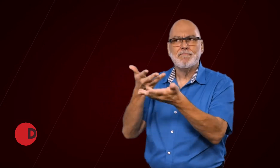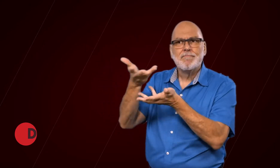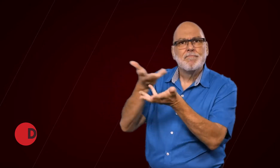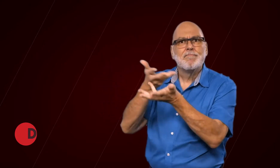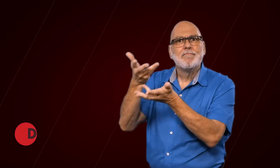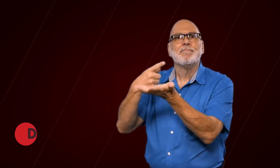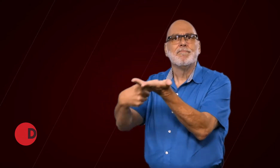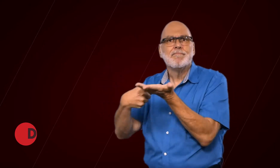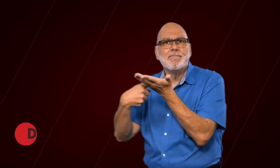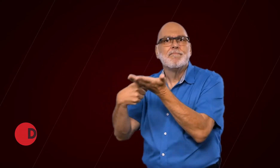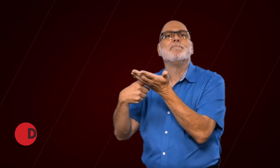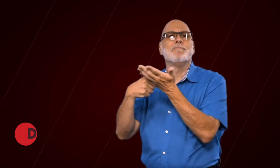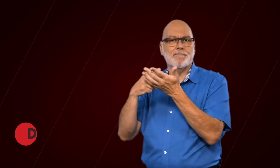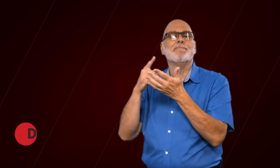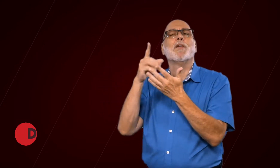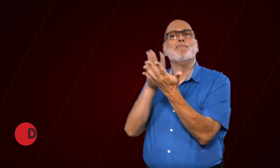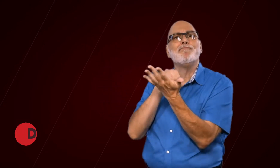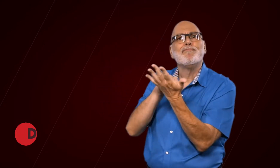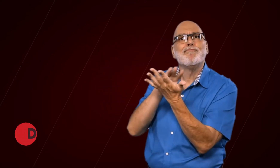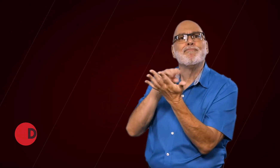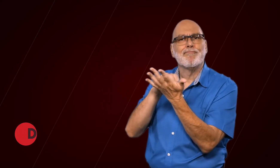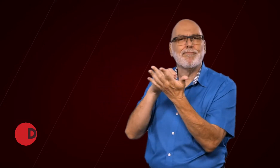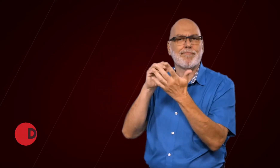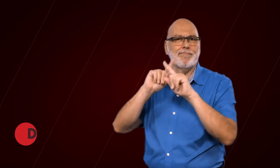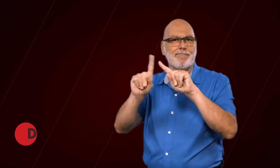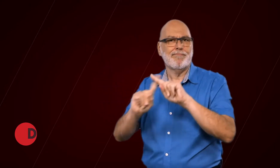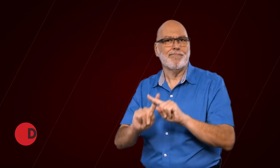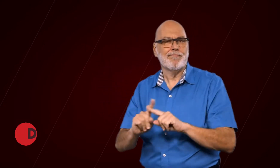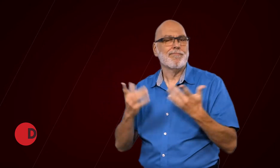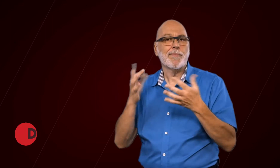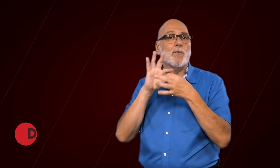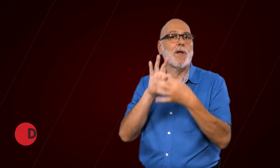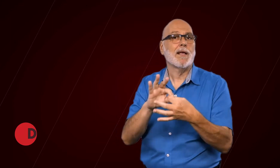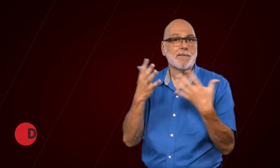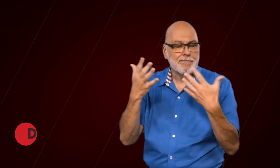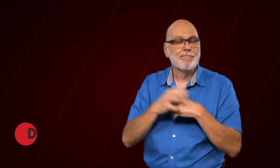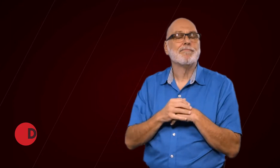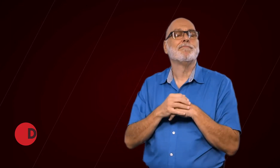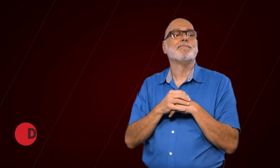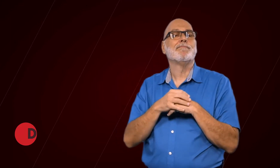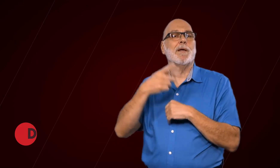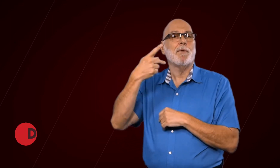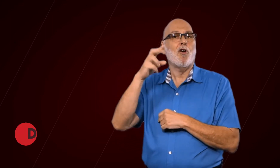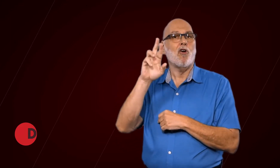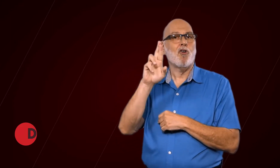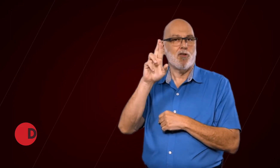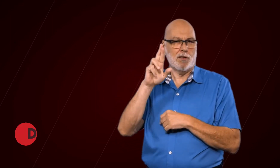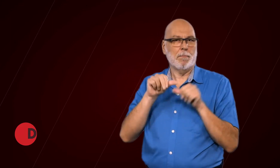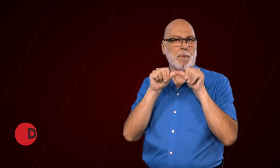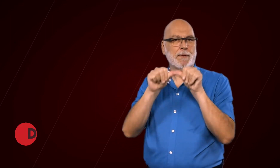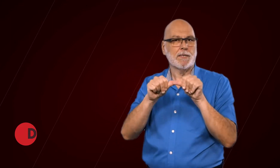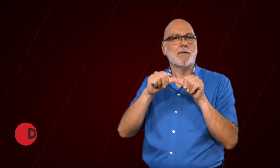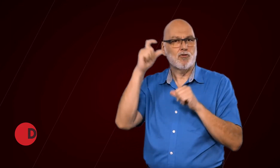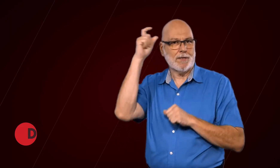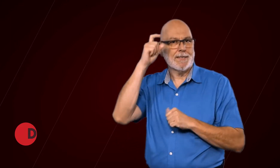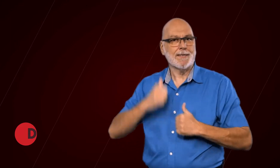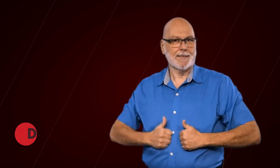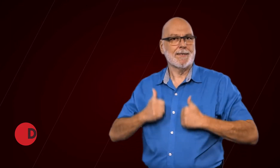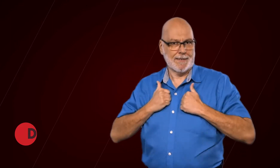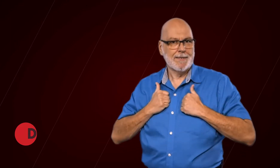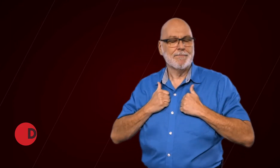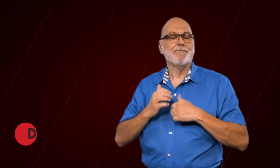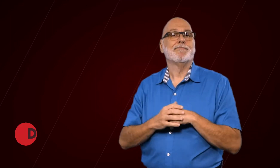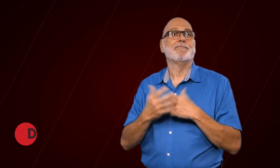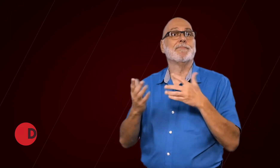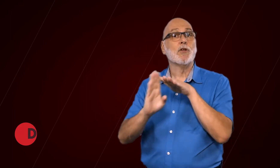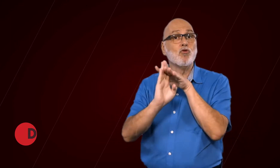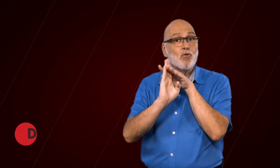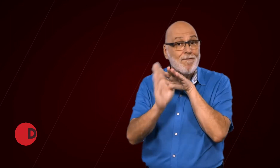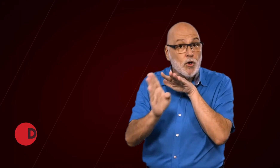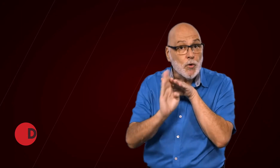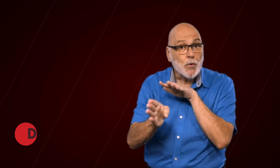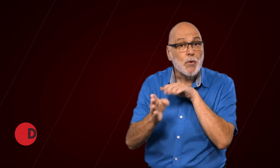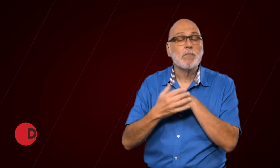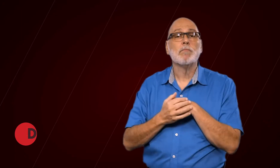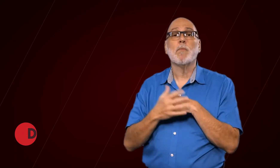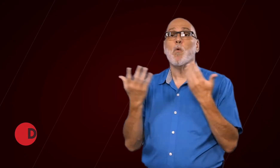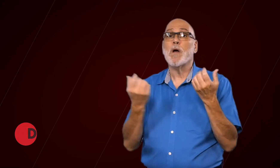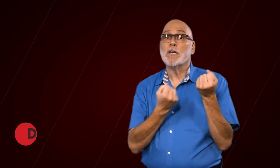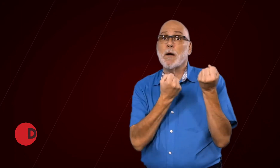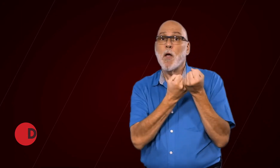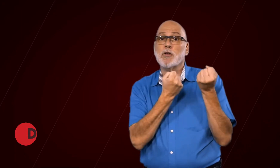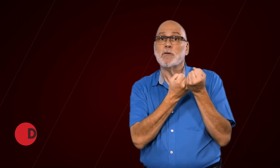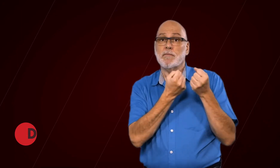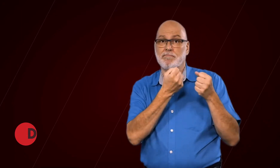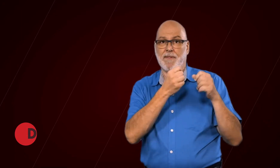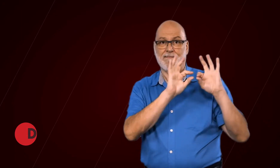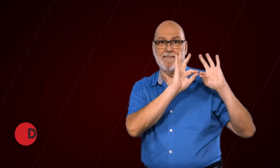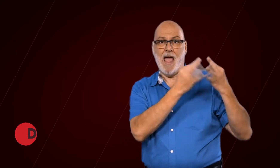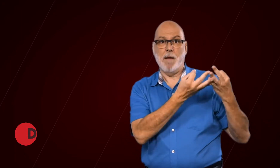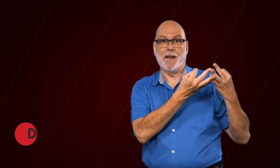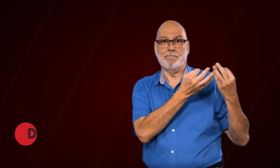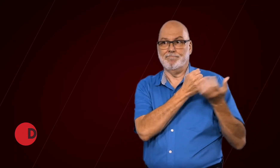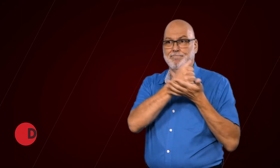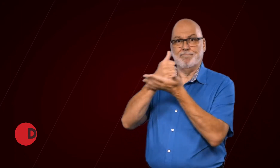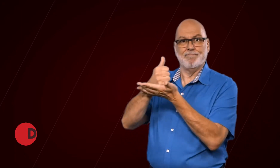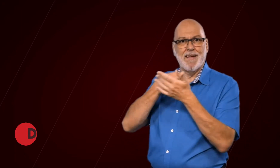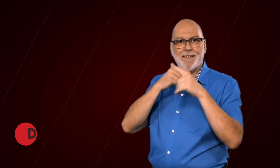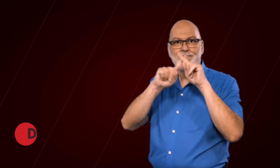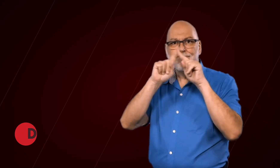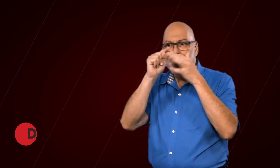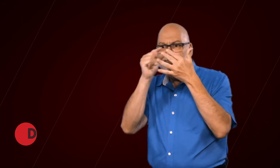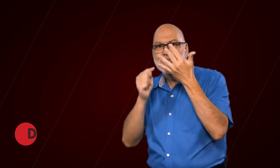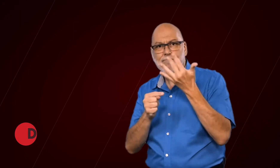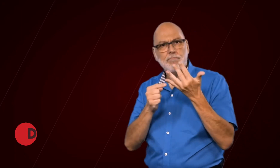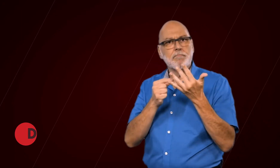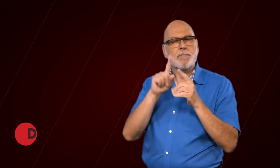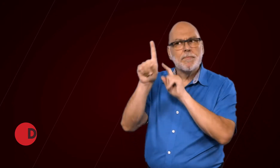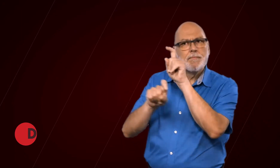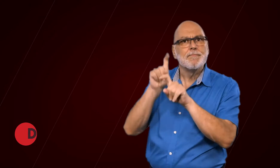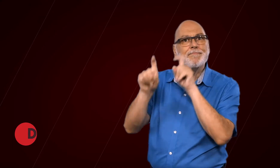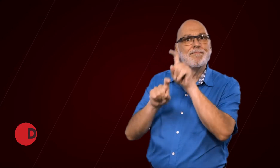immigration class - PR, refugee, family sponsorship has varied requirements.